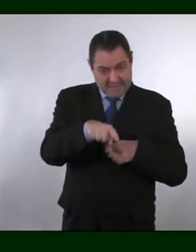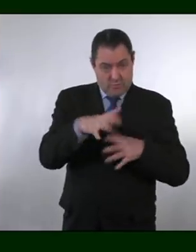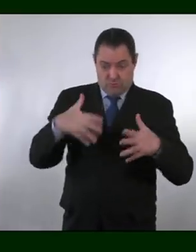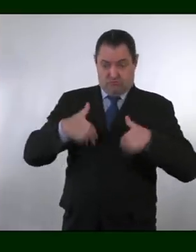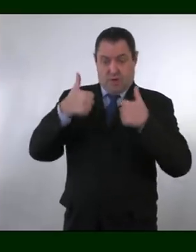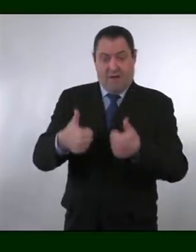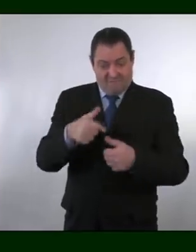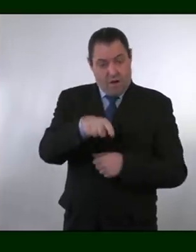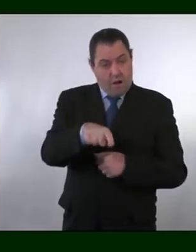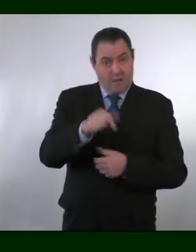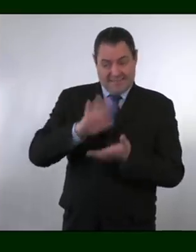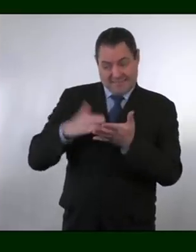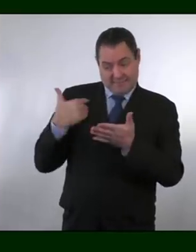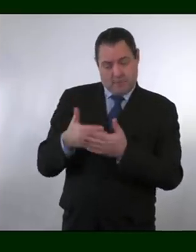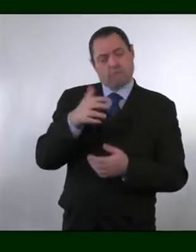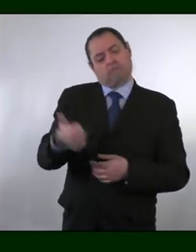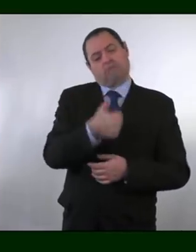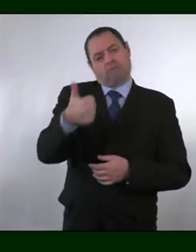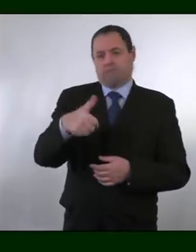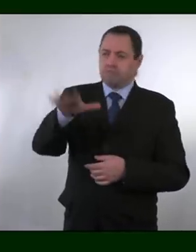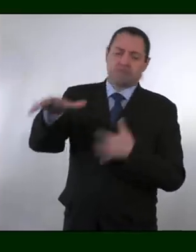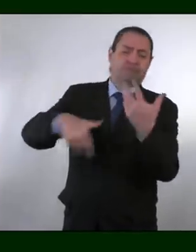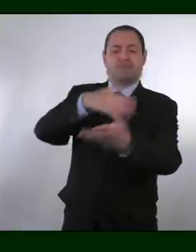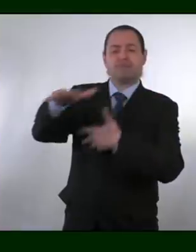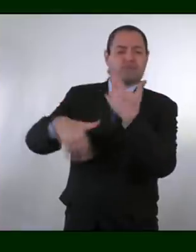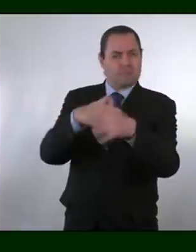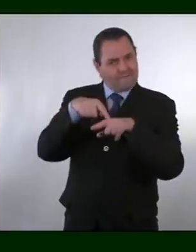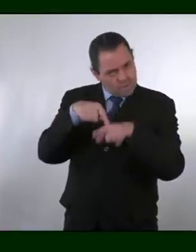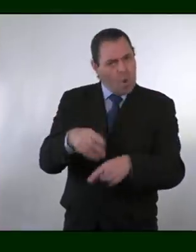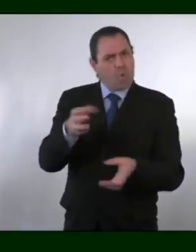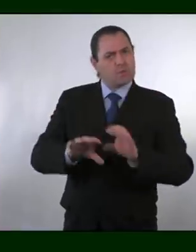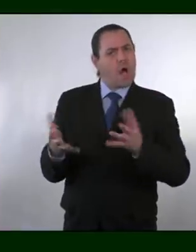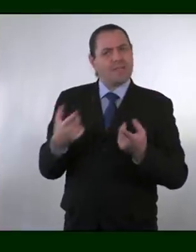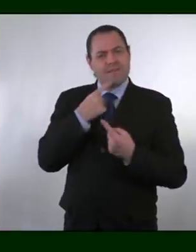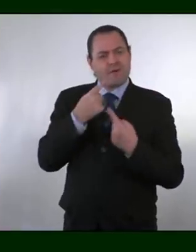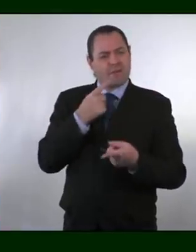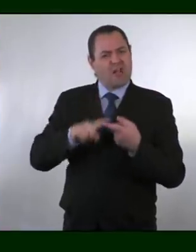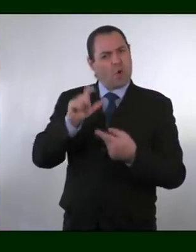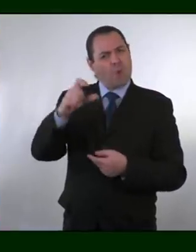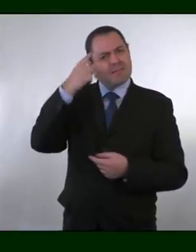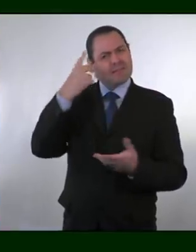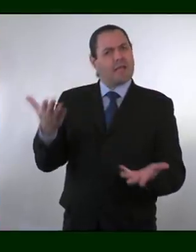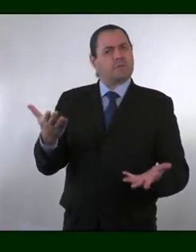past six months and thereby show that he is following the science and also common sense? >>The Prime Minister